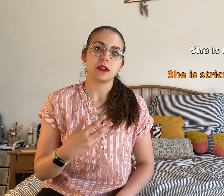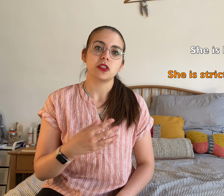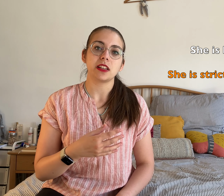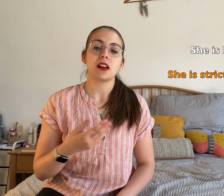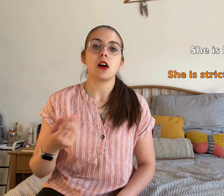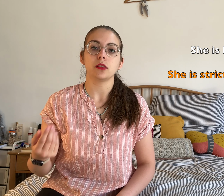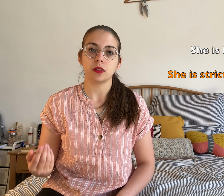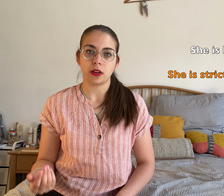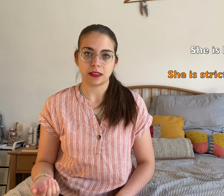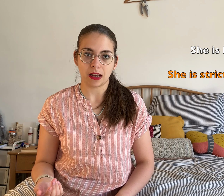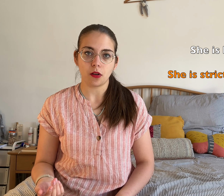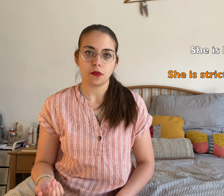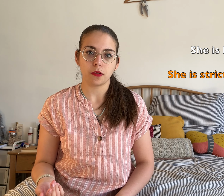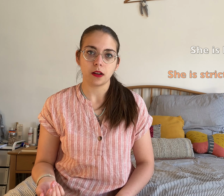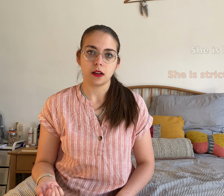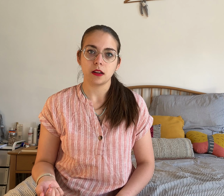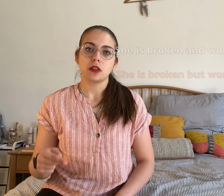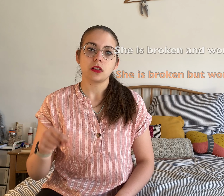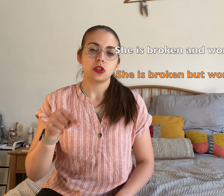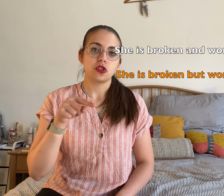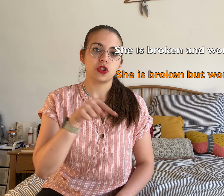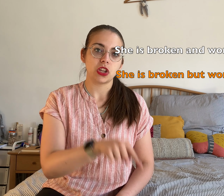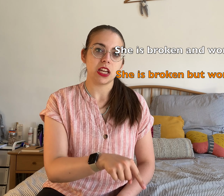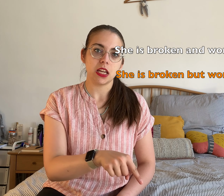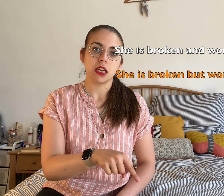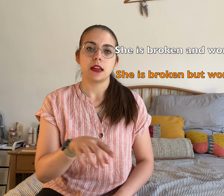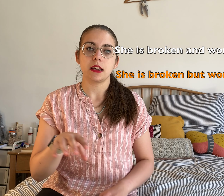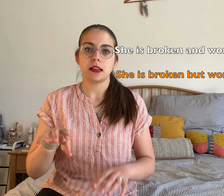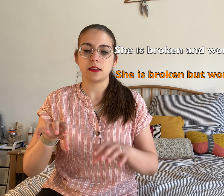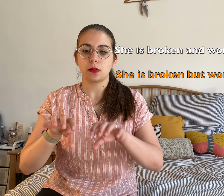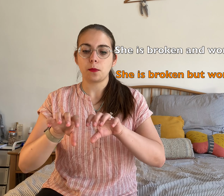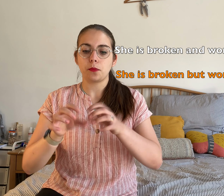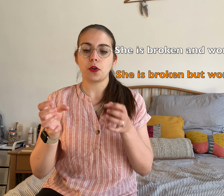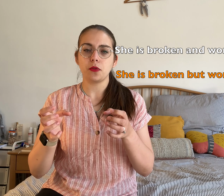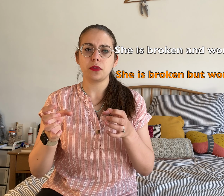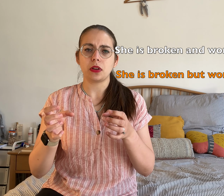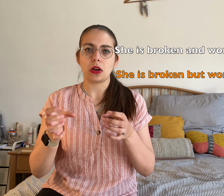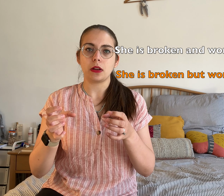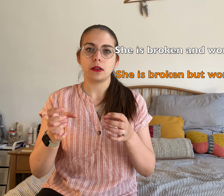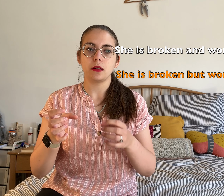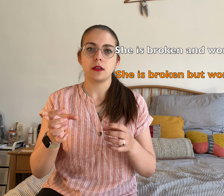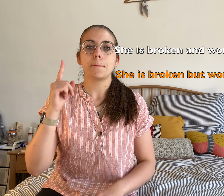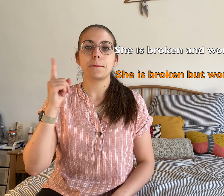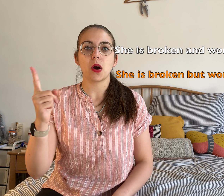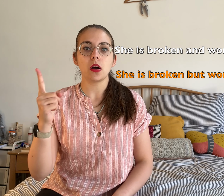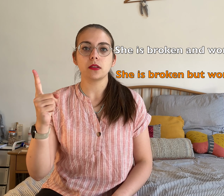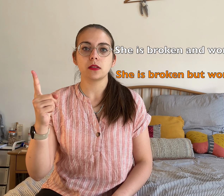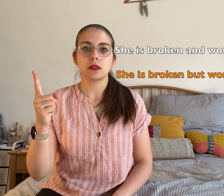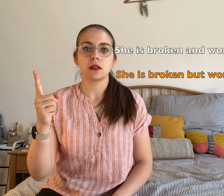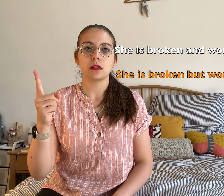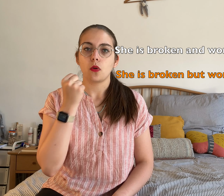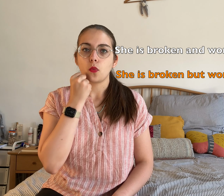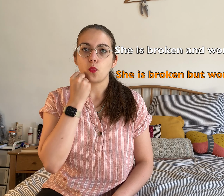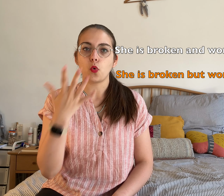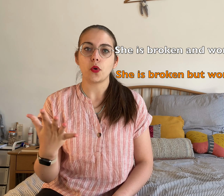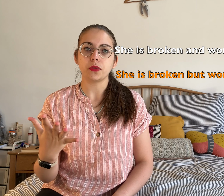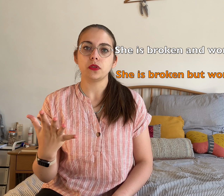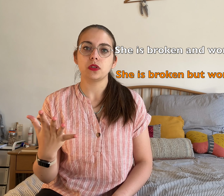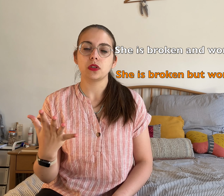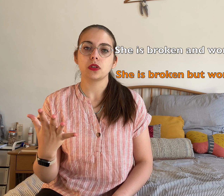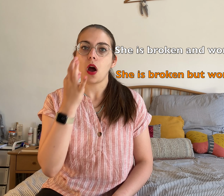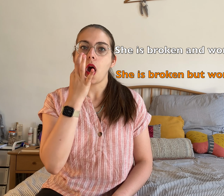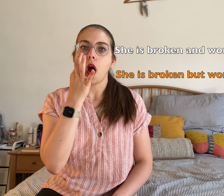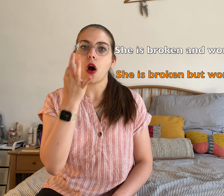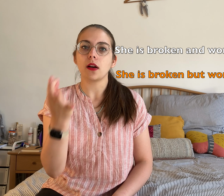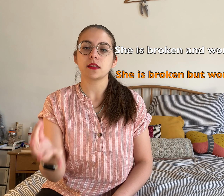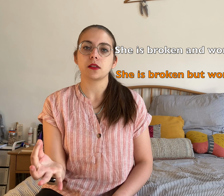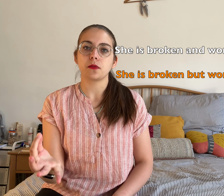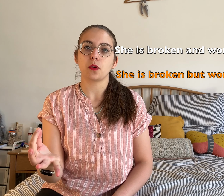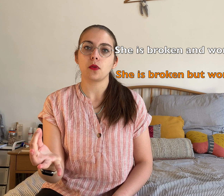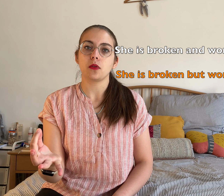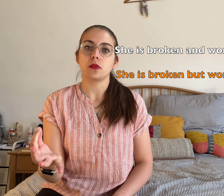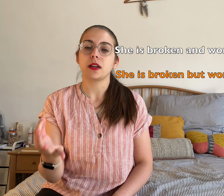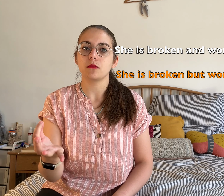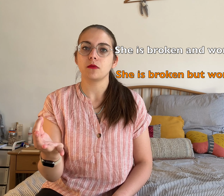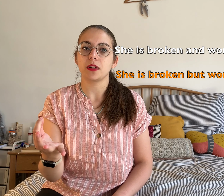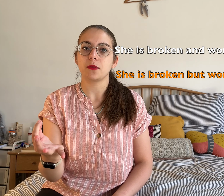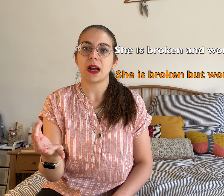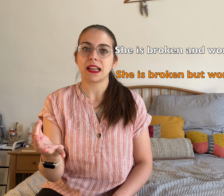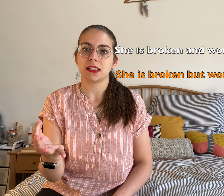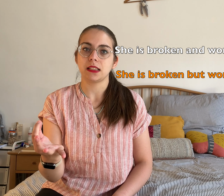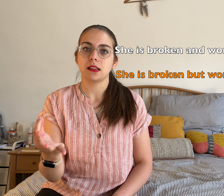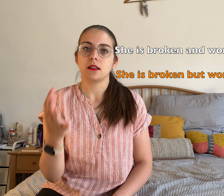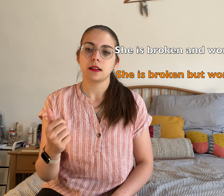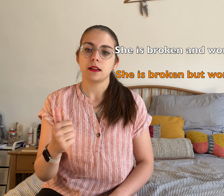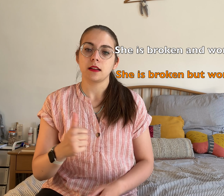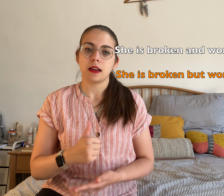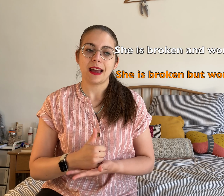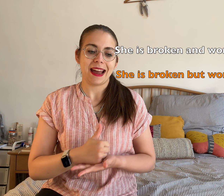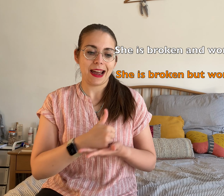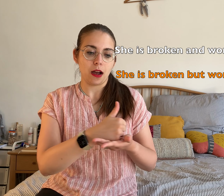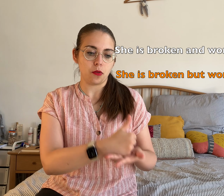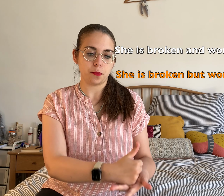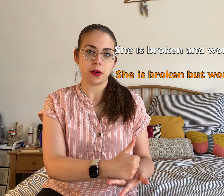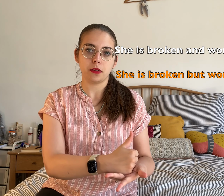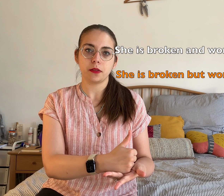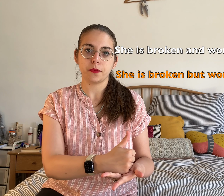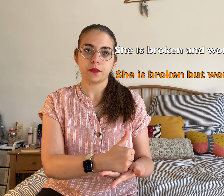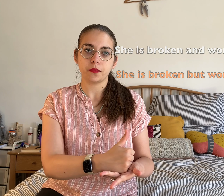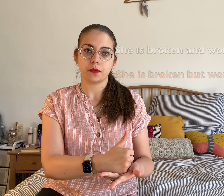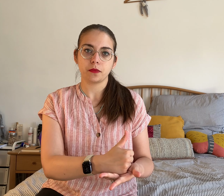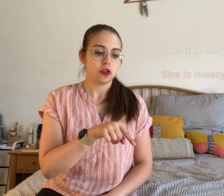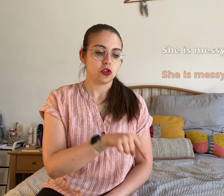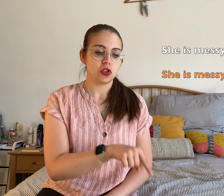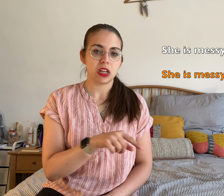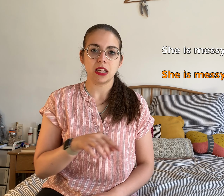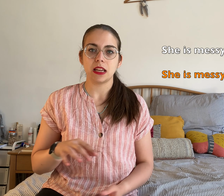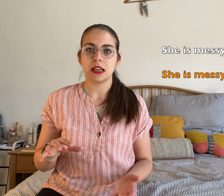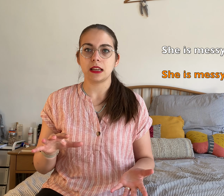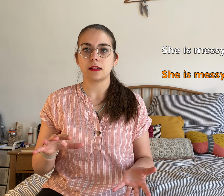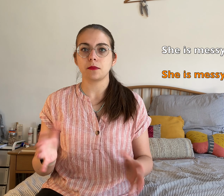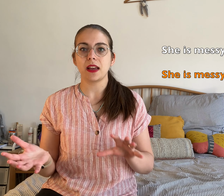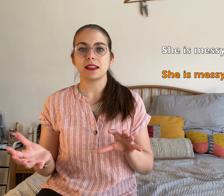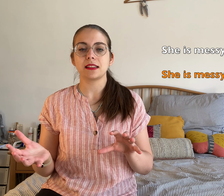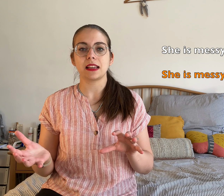"she's hard on herself". "She is broken but won't ask for" or "request help". "She is messy,